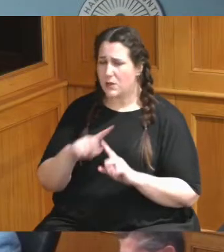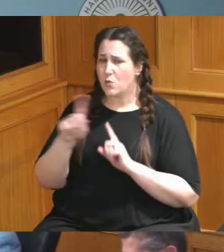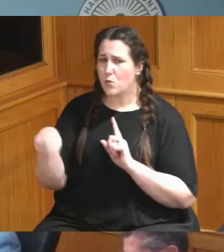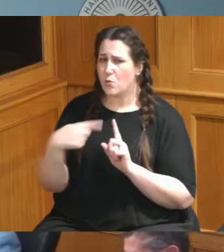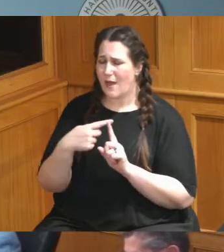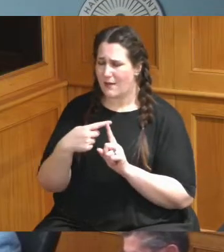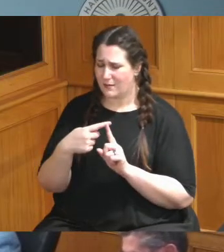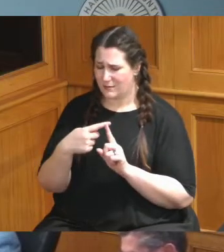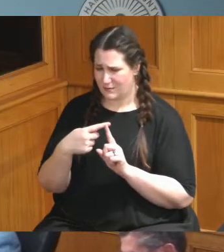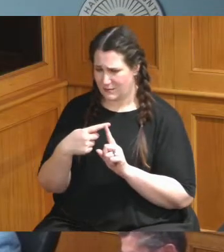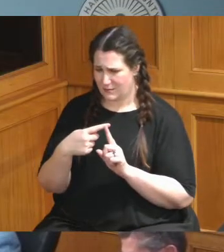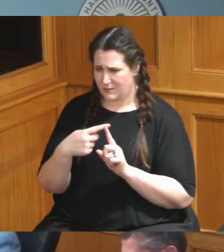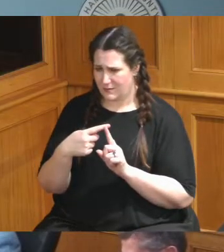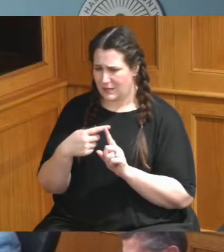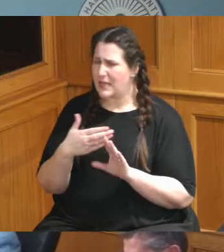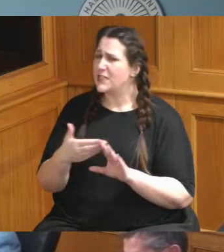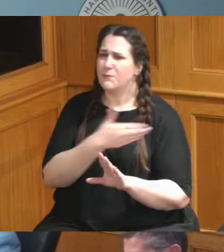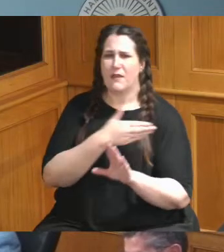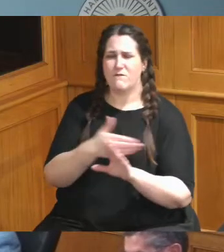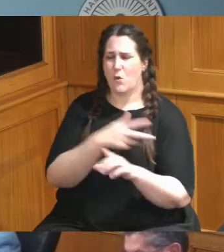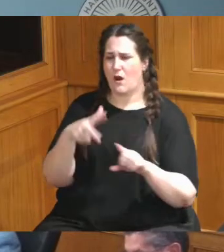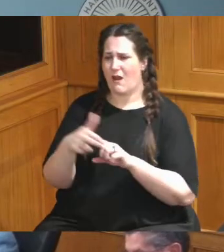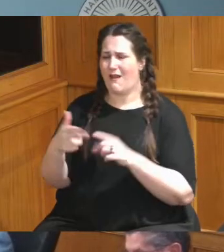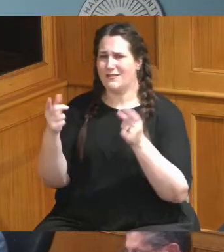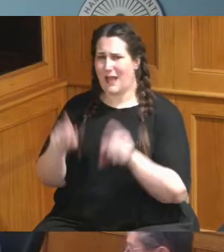because I want to make sure before any cuts are made. Yeah, Mr. Aluotto. I'm sorry.